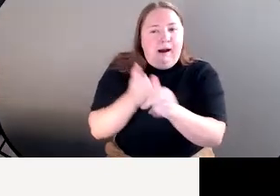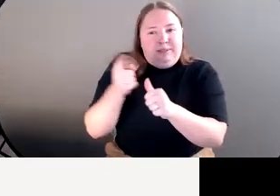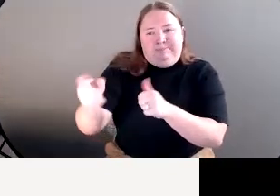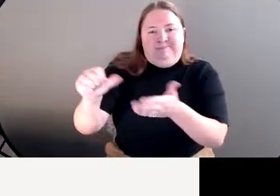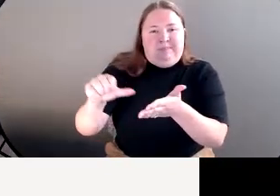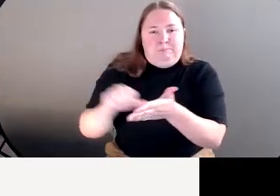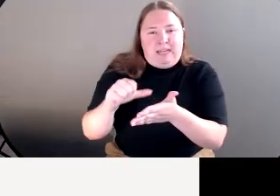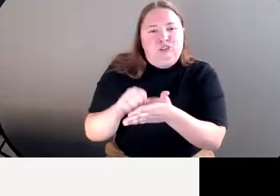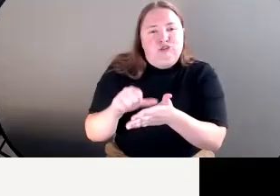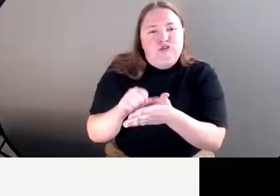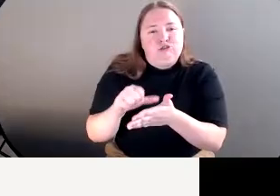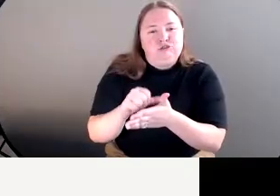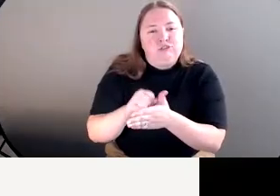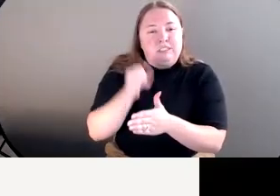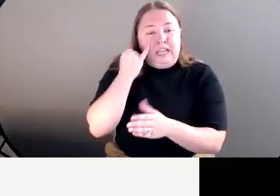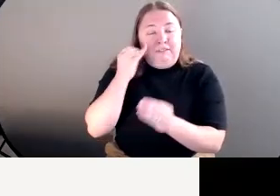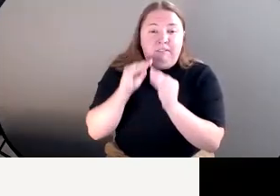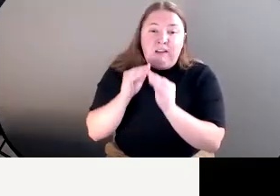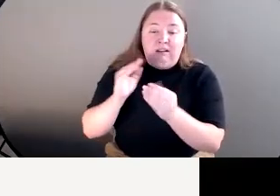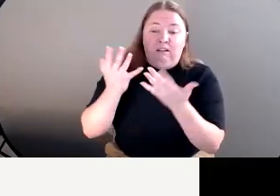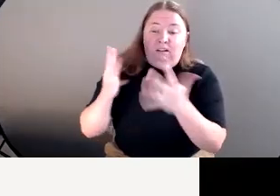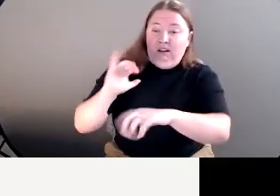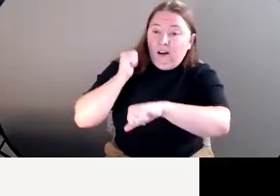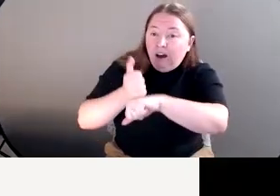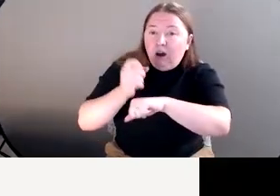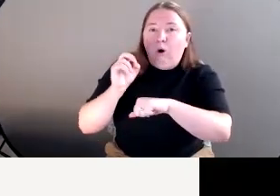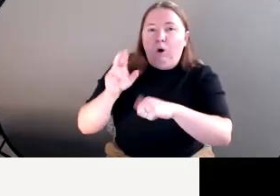too, if the fix has been implemented or if they're still monitoring